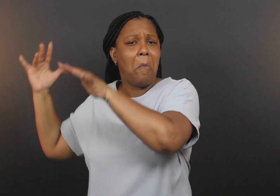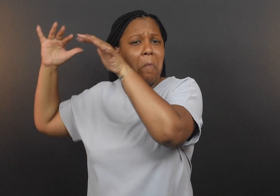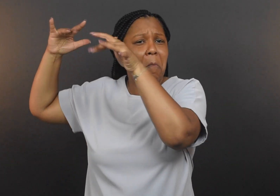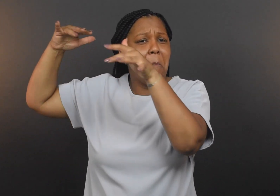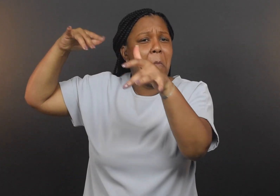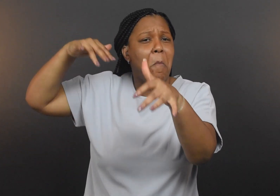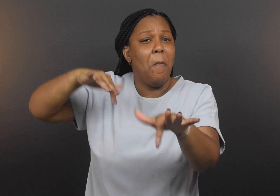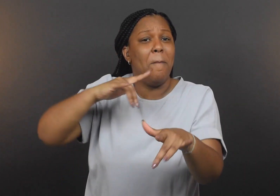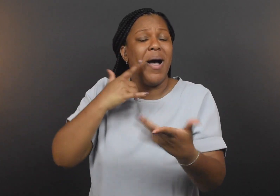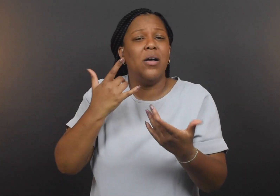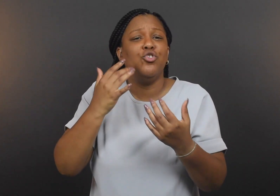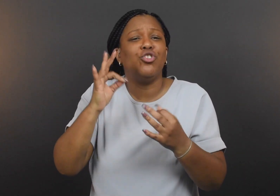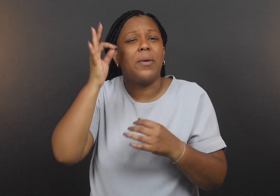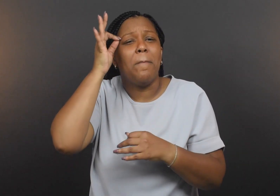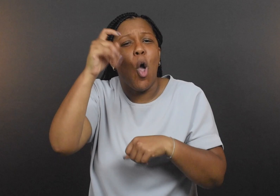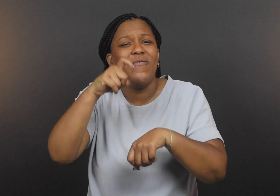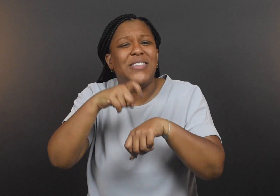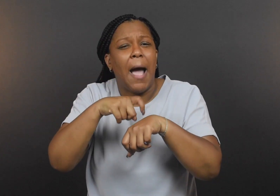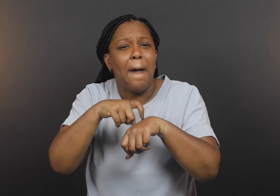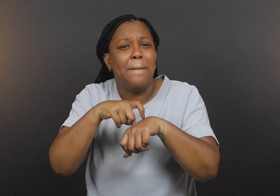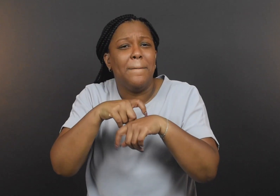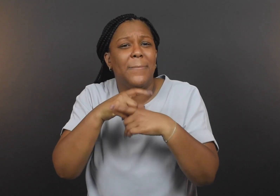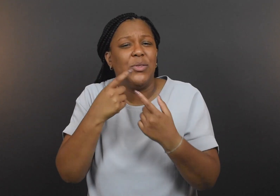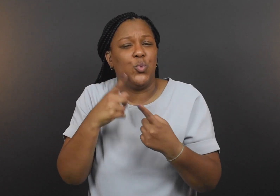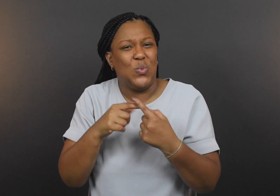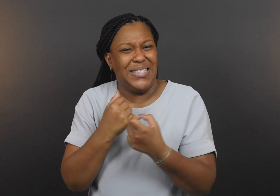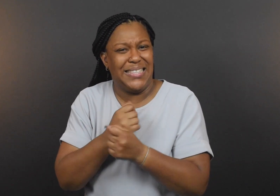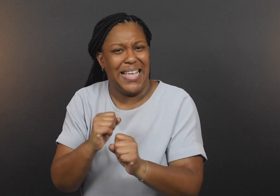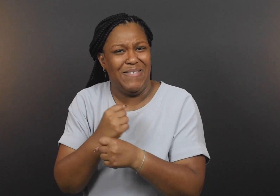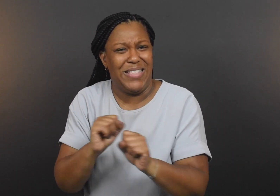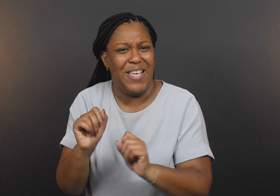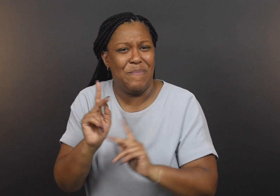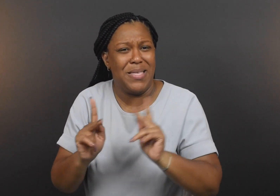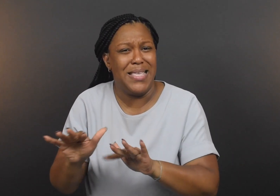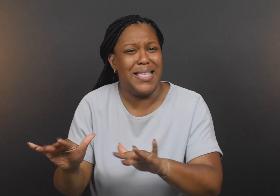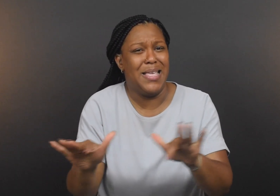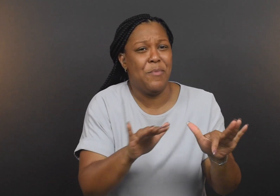“With a tidal wave, there may be a matter only of hours to save lives before the wave arrives.